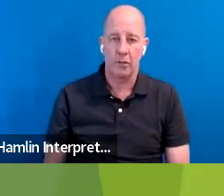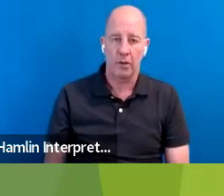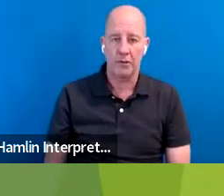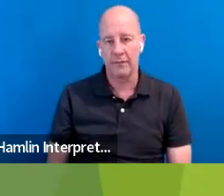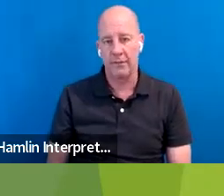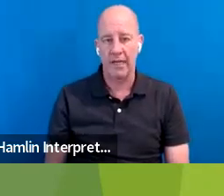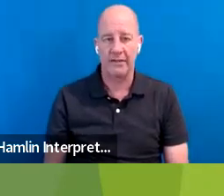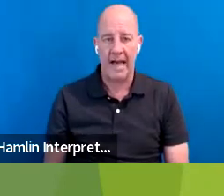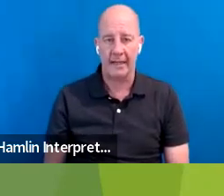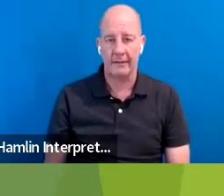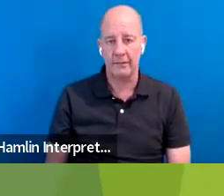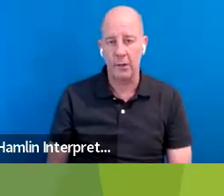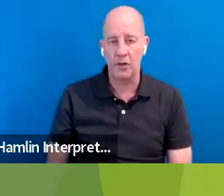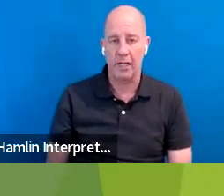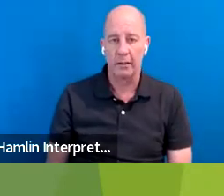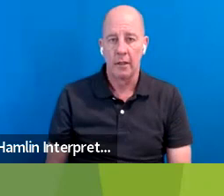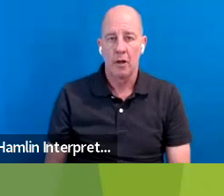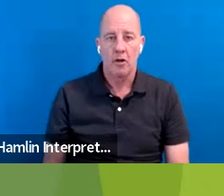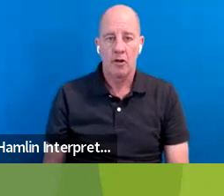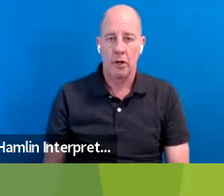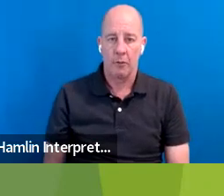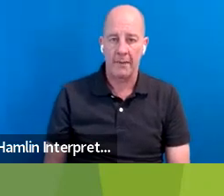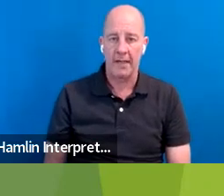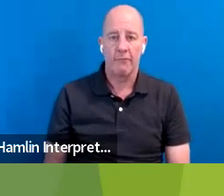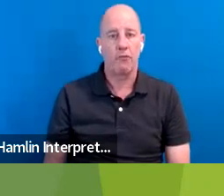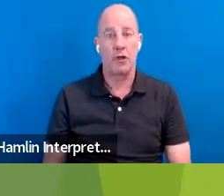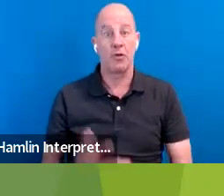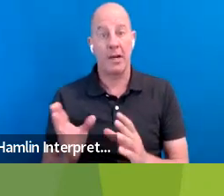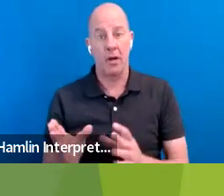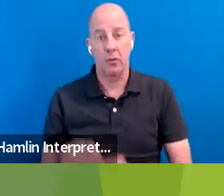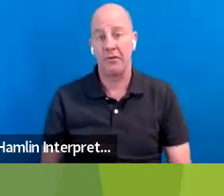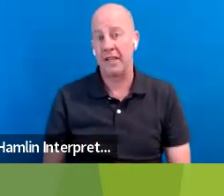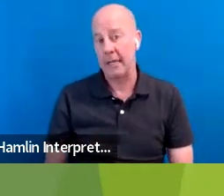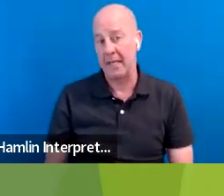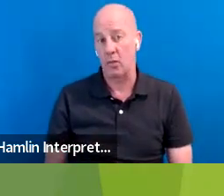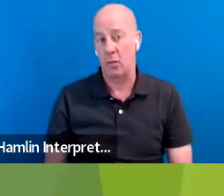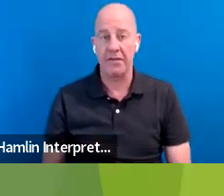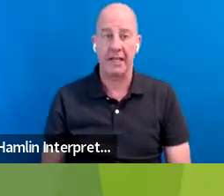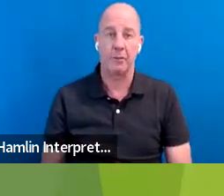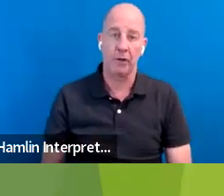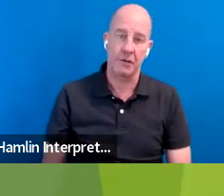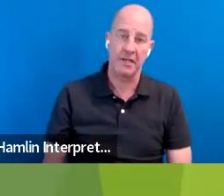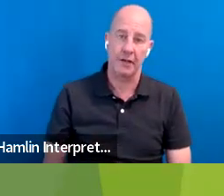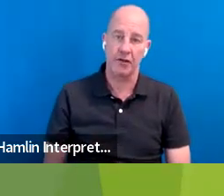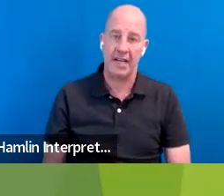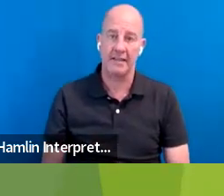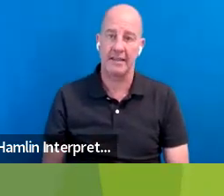So we want to avoid that confusion. You know, maybe you say one word thinking it means one thing and the person misunderstands